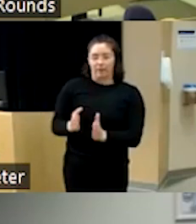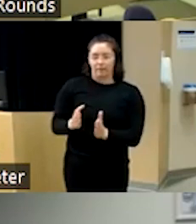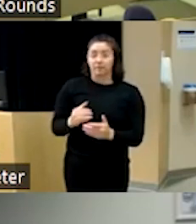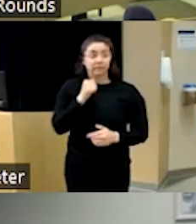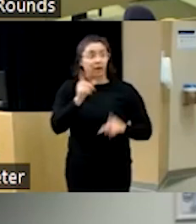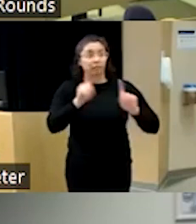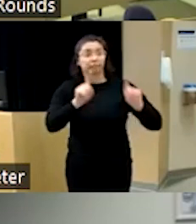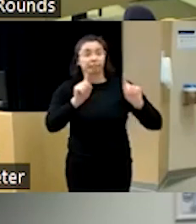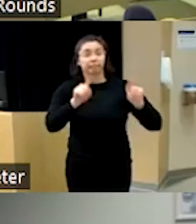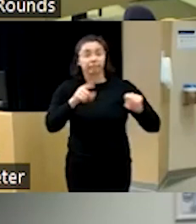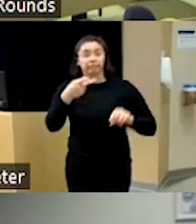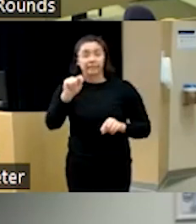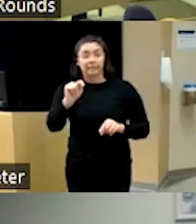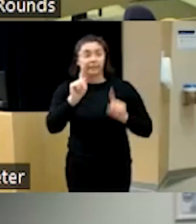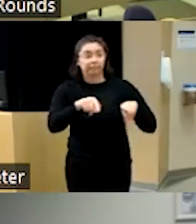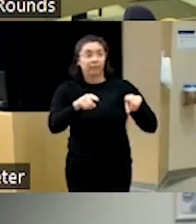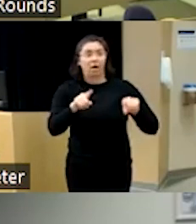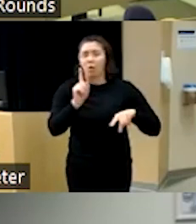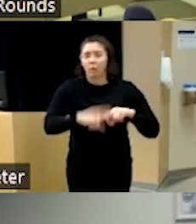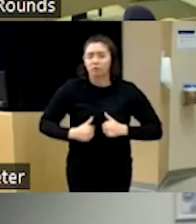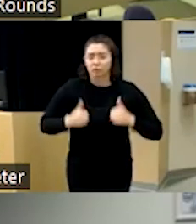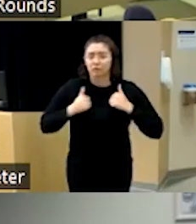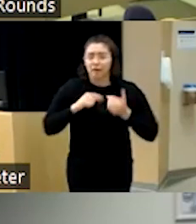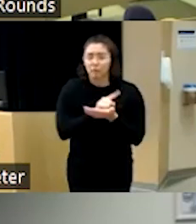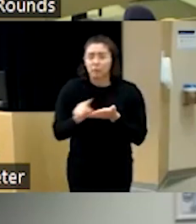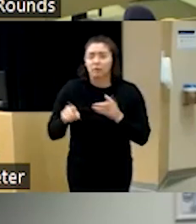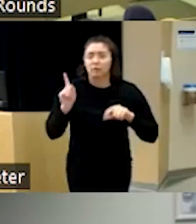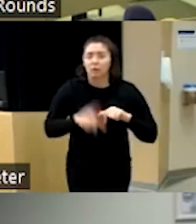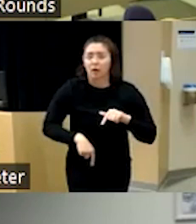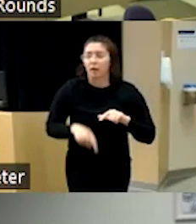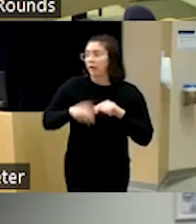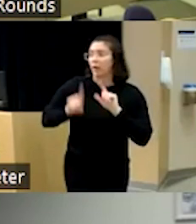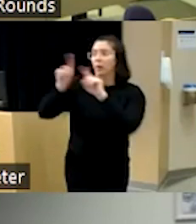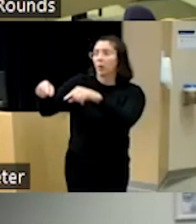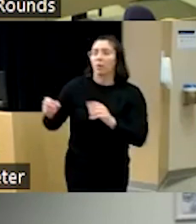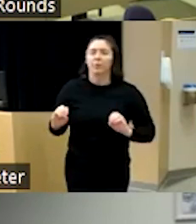physiotherapy they they can't survive the next week they can't go anywhere and I did not want